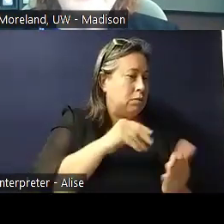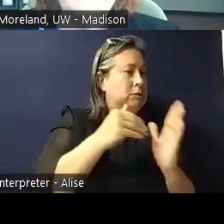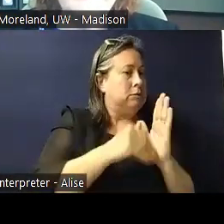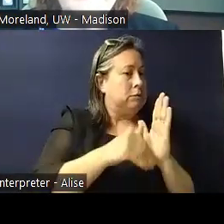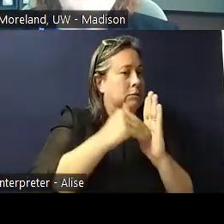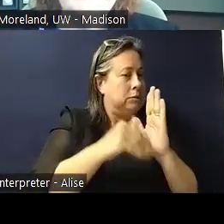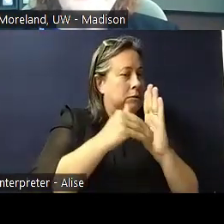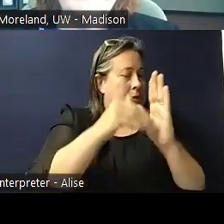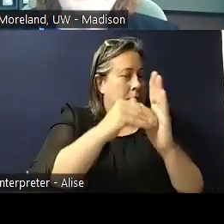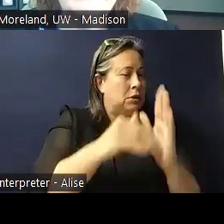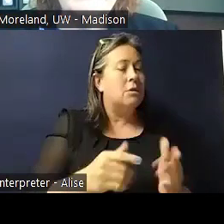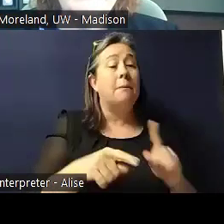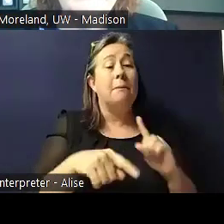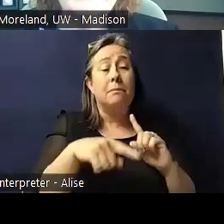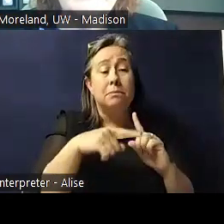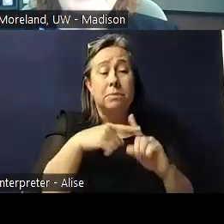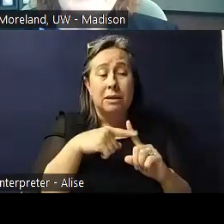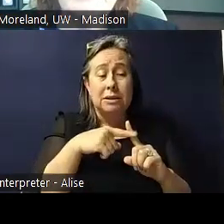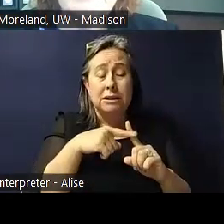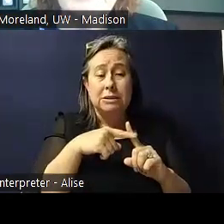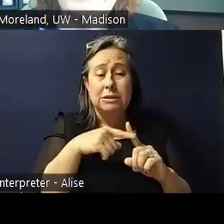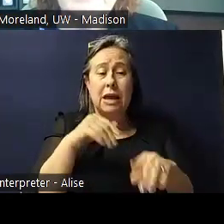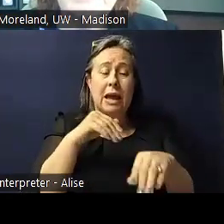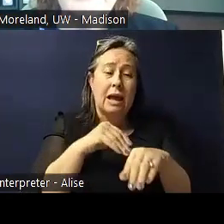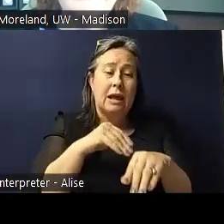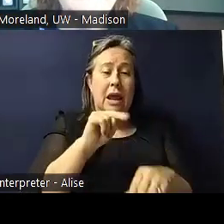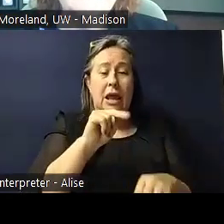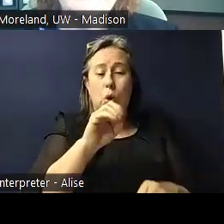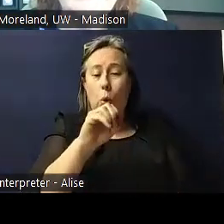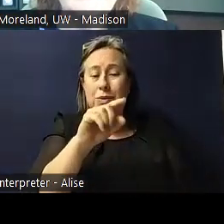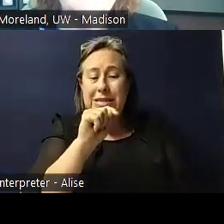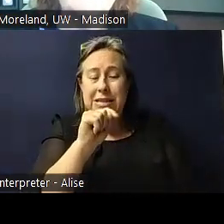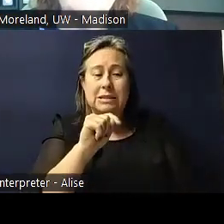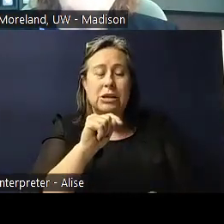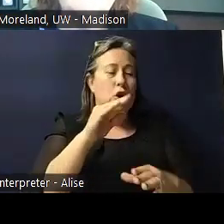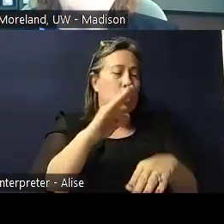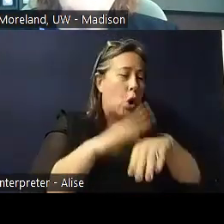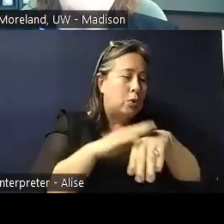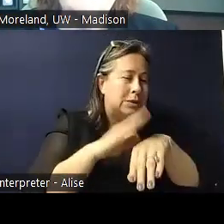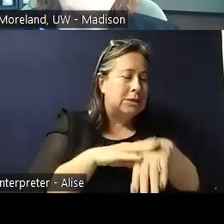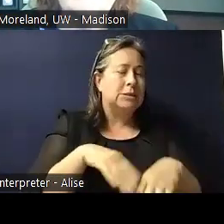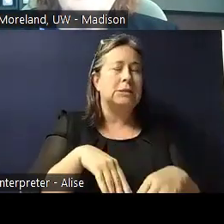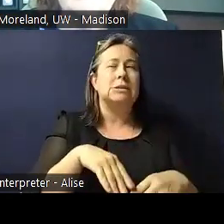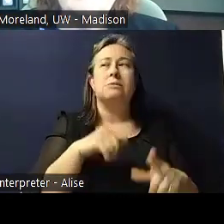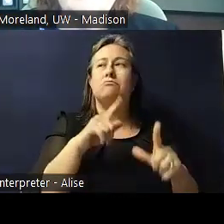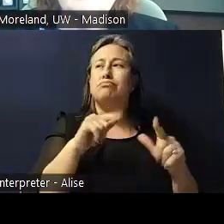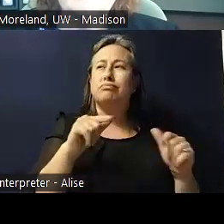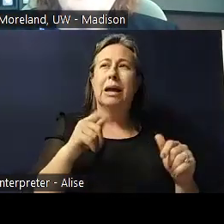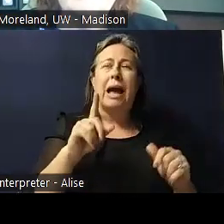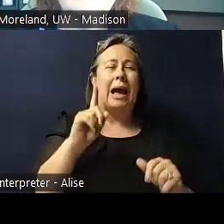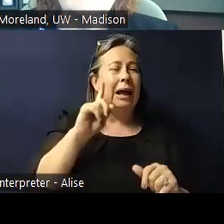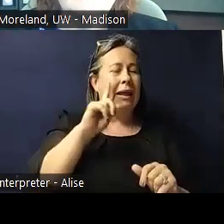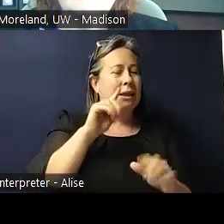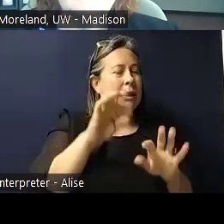as well as those NOTs or notices or notices or other things, and so I think it is also important to consider